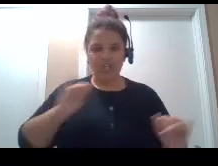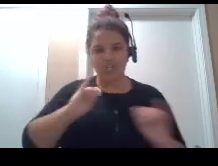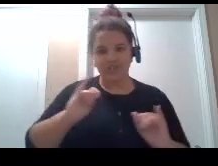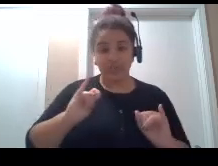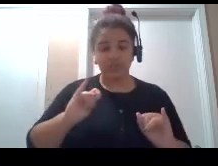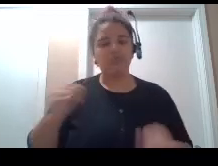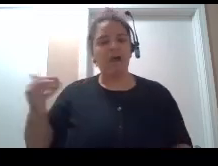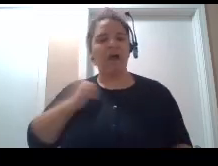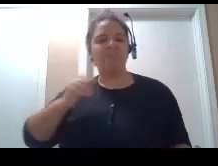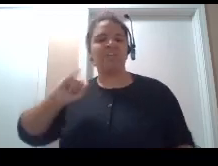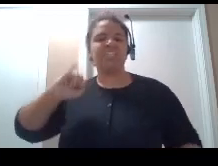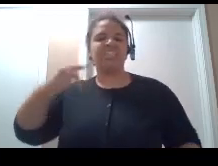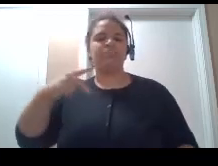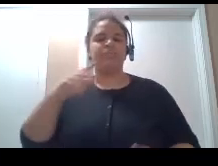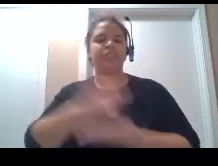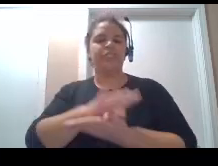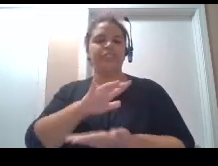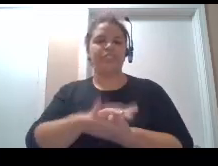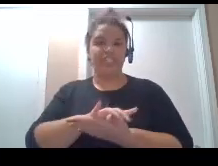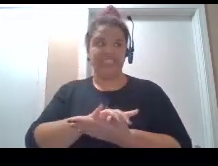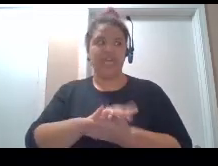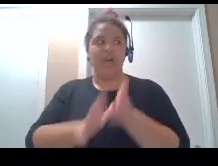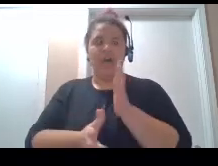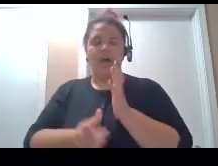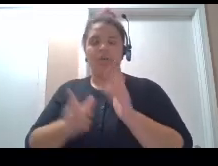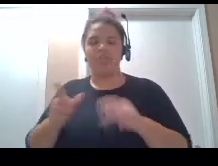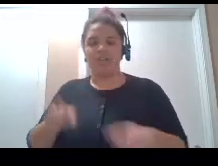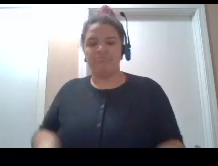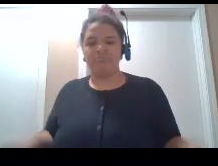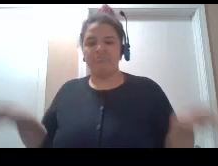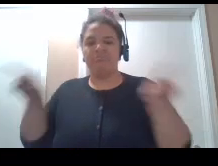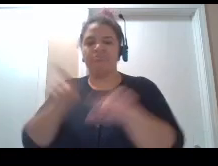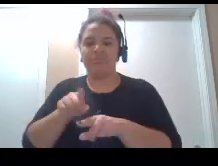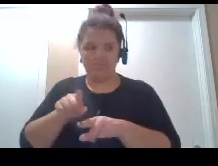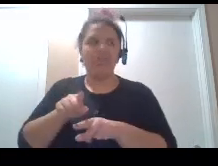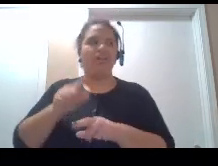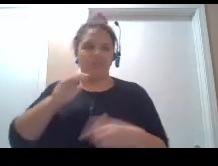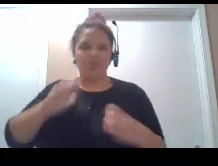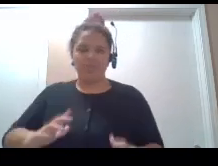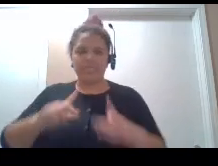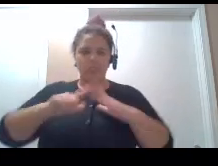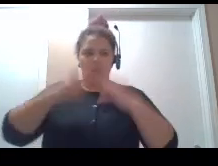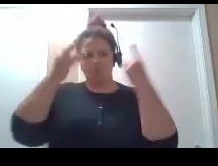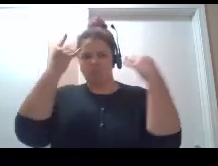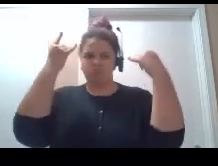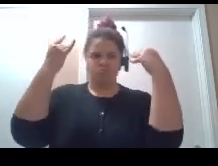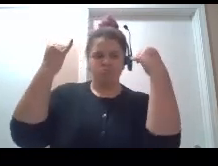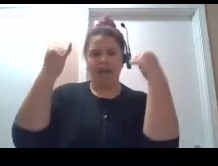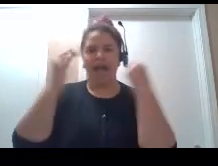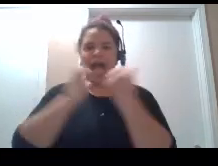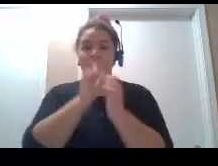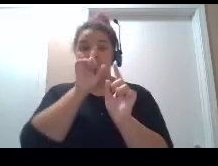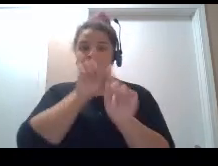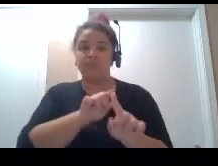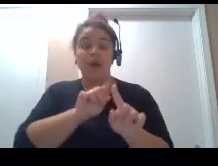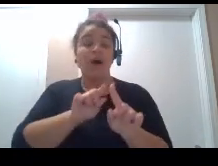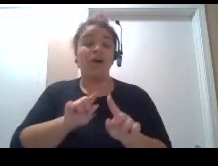This will give the candidate the ability to start to formulate answers to behavioral-based questions using the S.T.A.R. method.